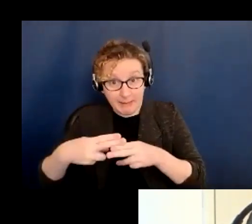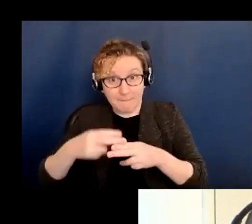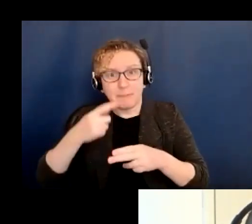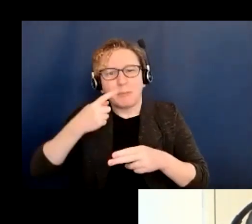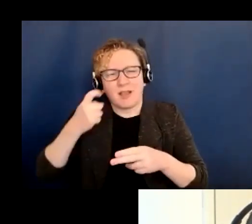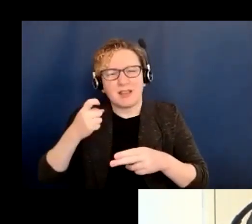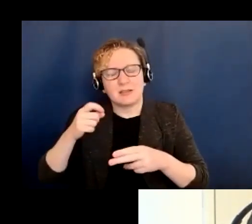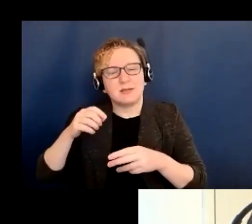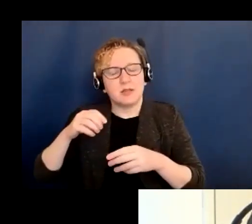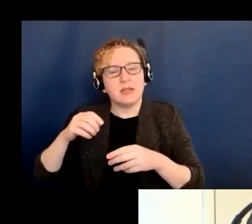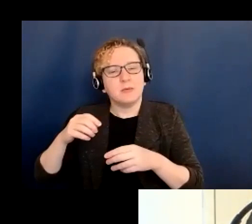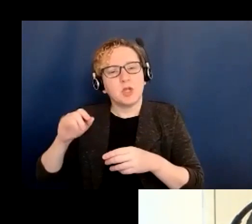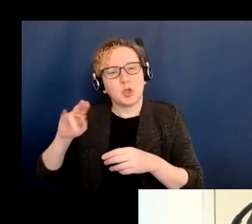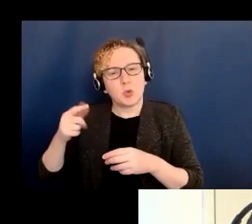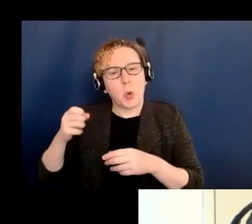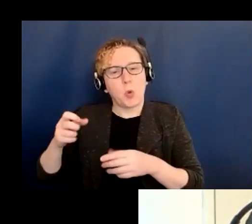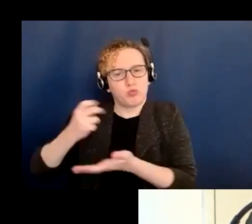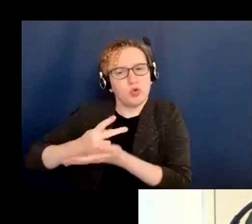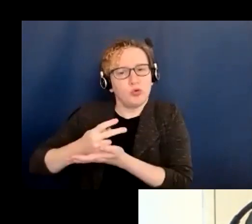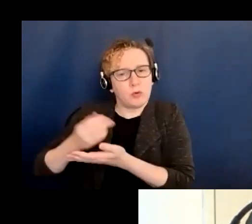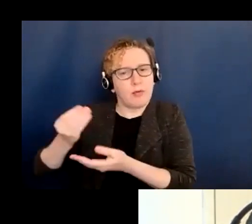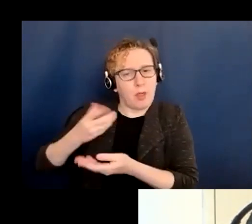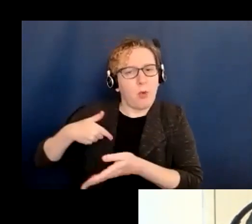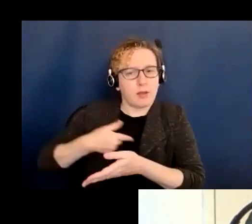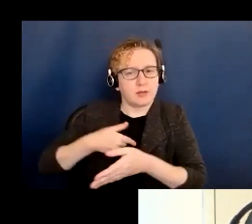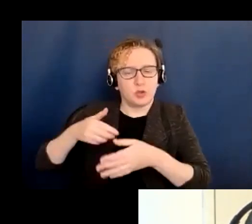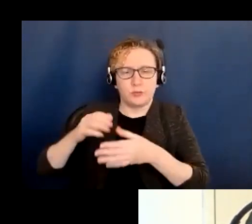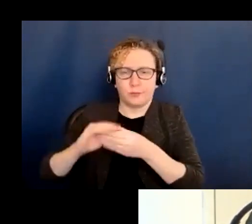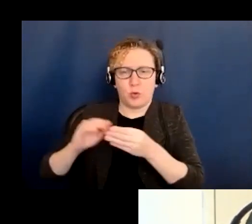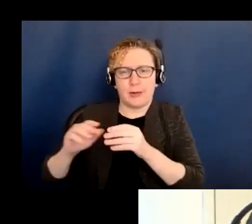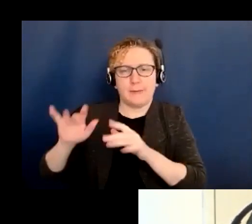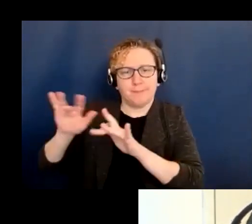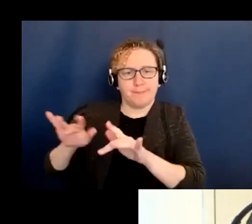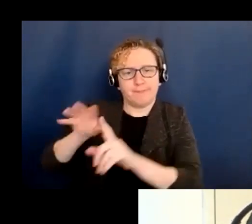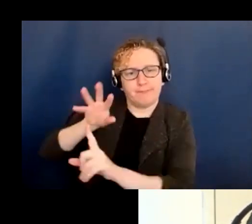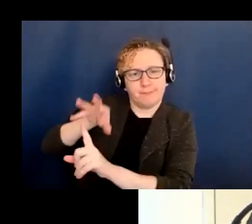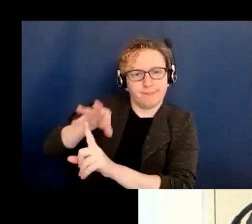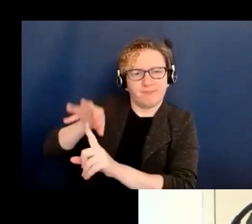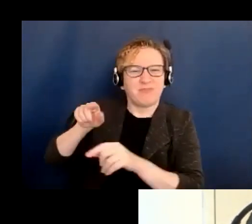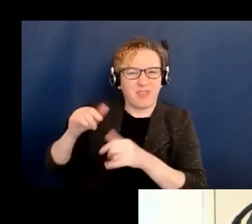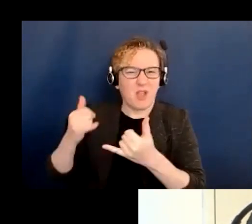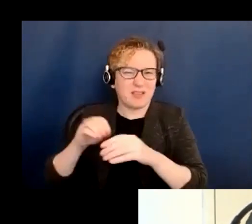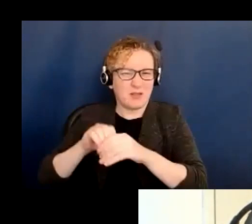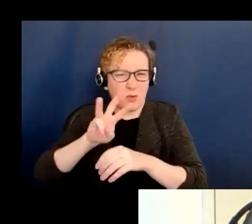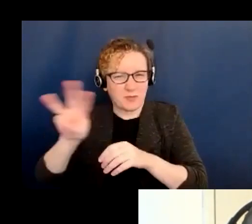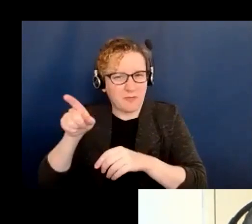My experience working with disability access and inclusion began when